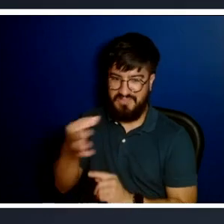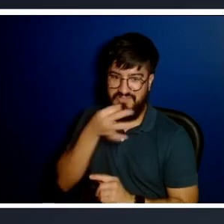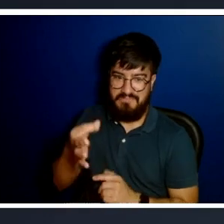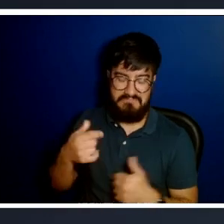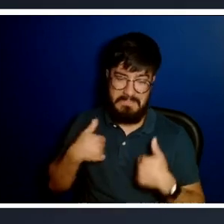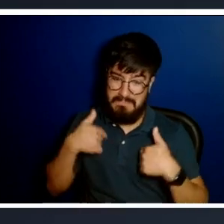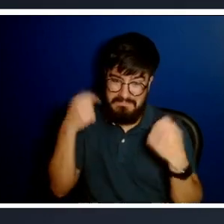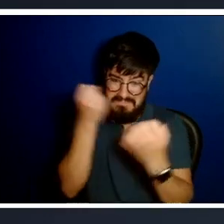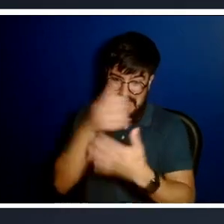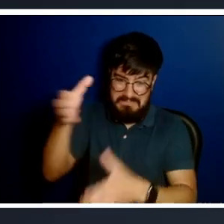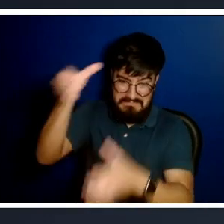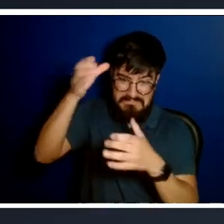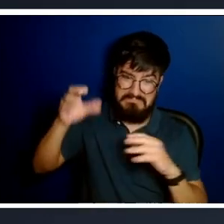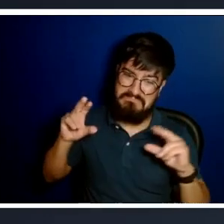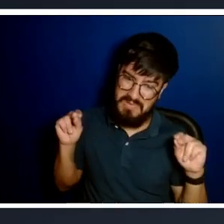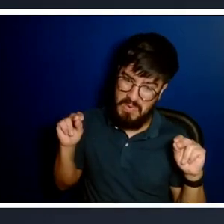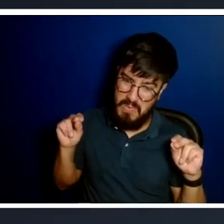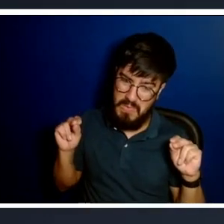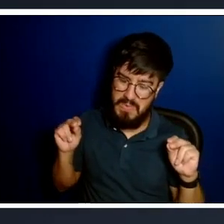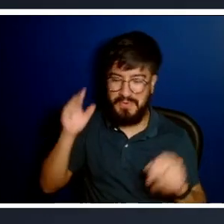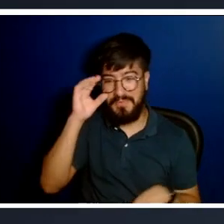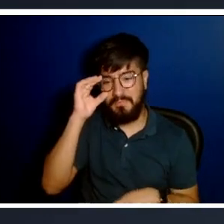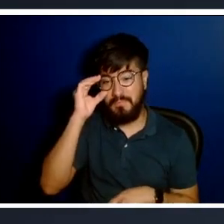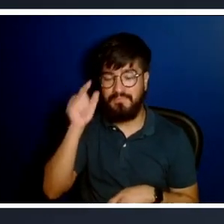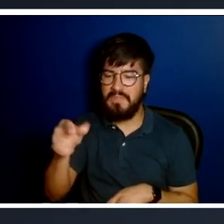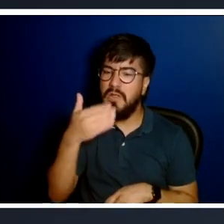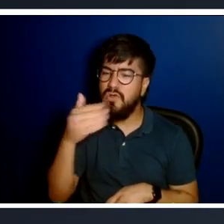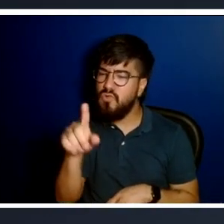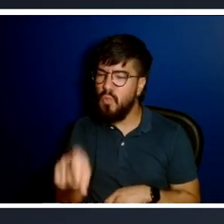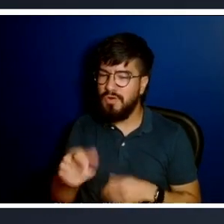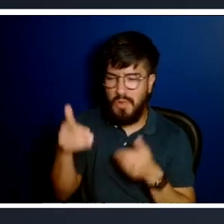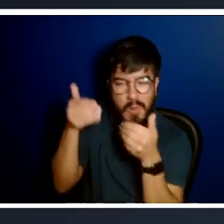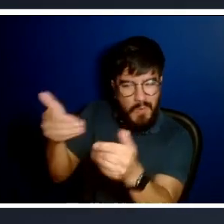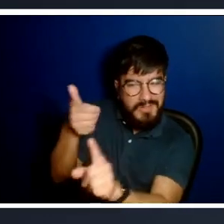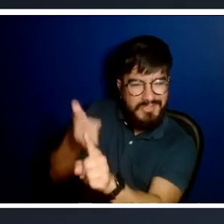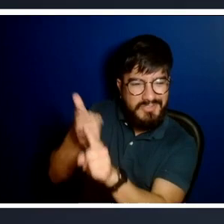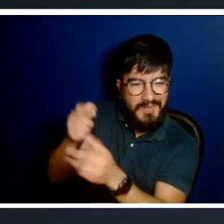But that's a great one. I encourage you to look it up yourself. Alright,